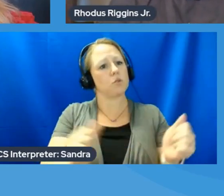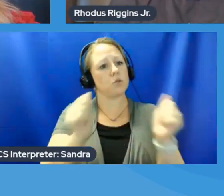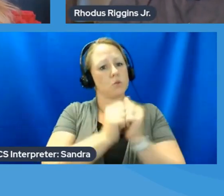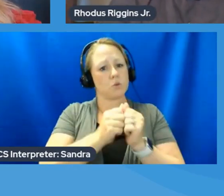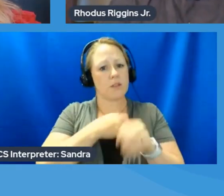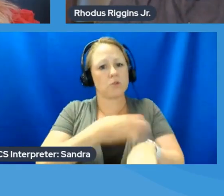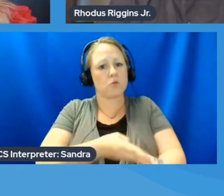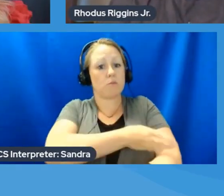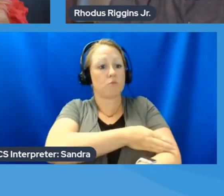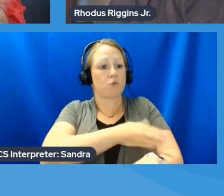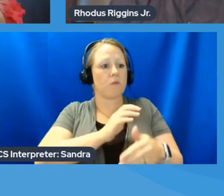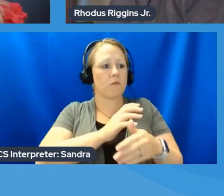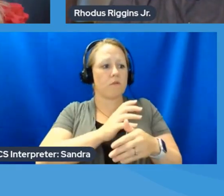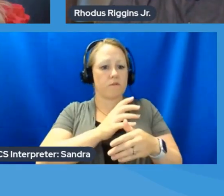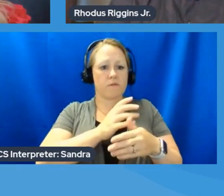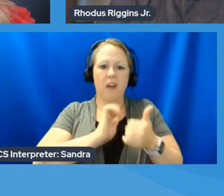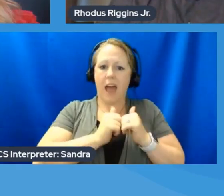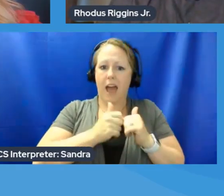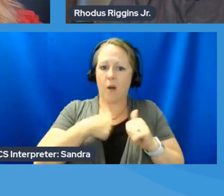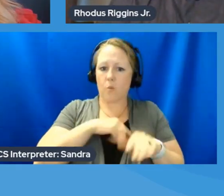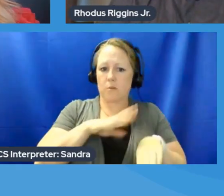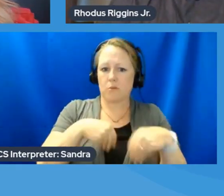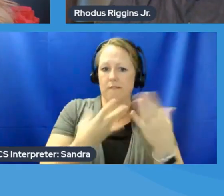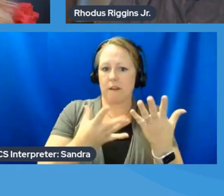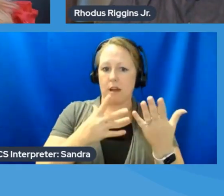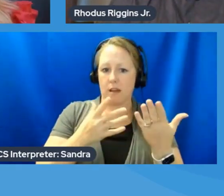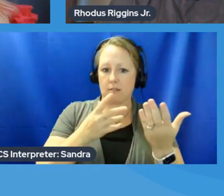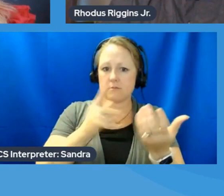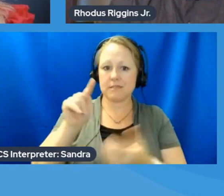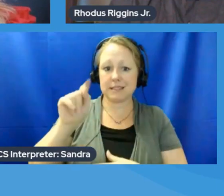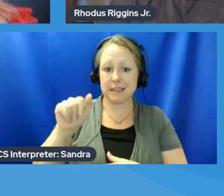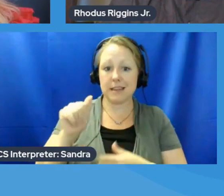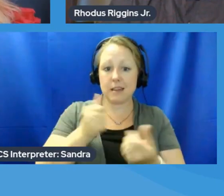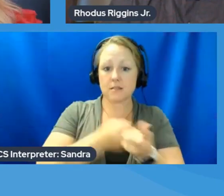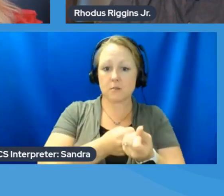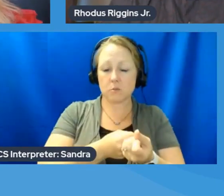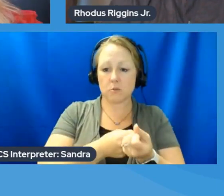We want our TA support to be meaningful and relevant